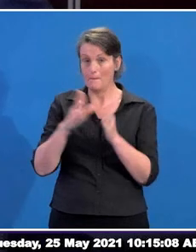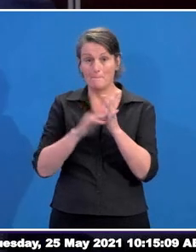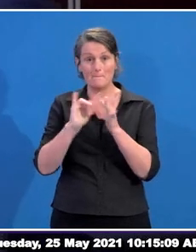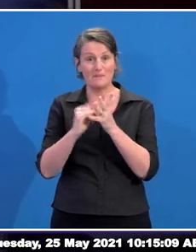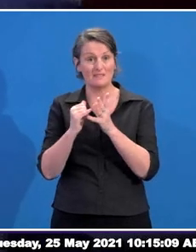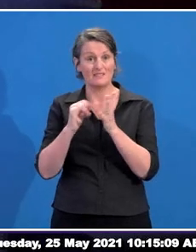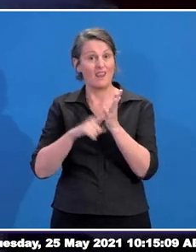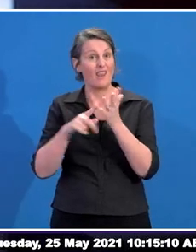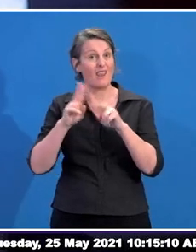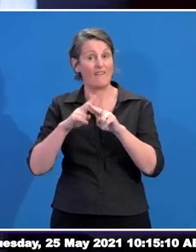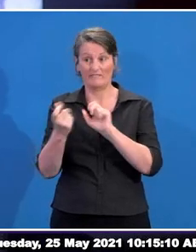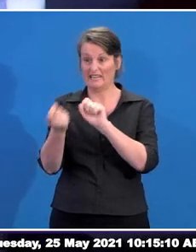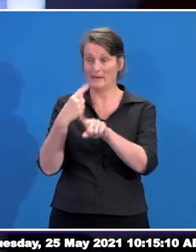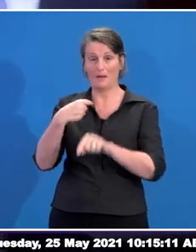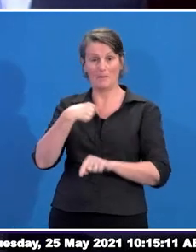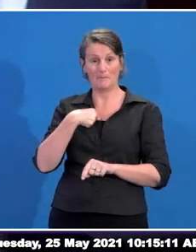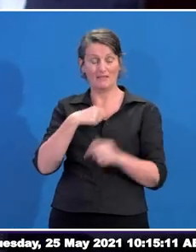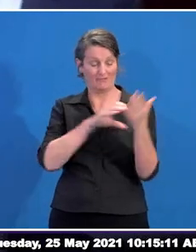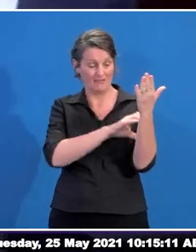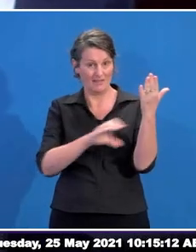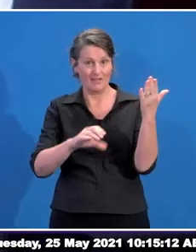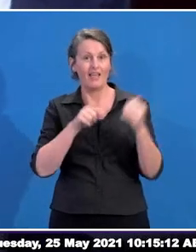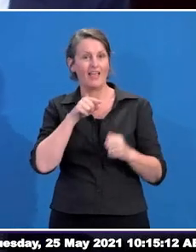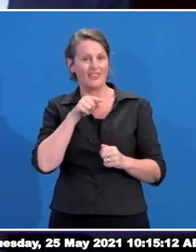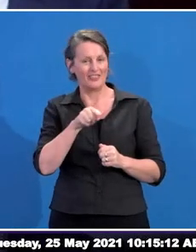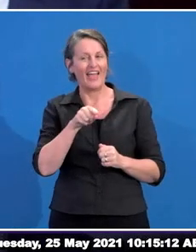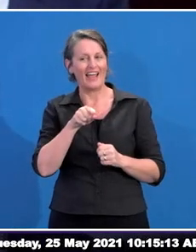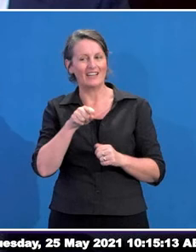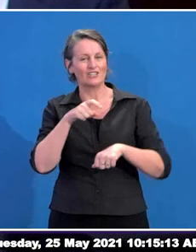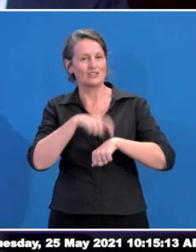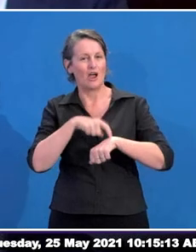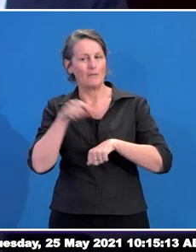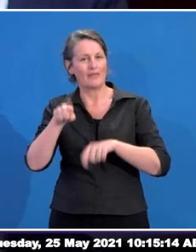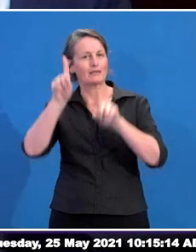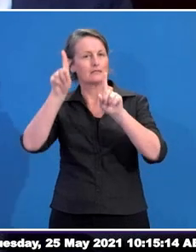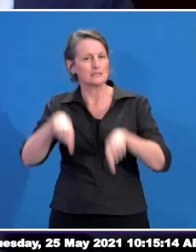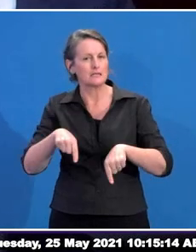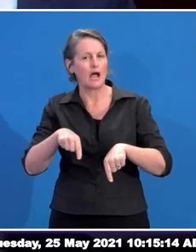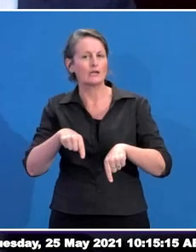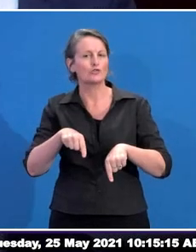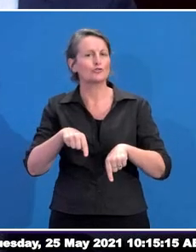was the beginning of them starting to question medical advice.